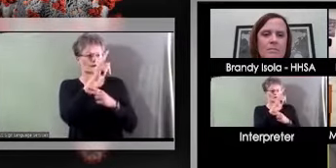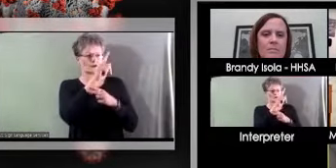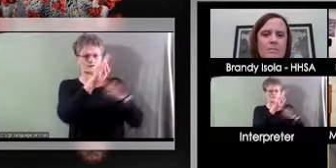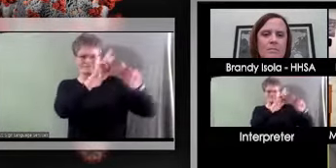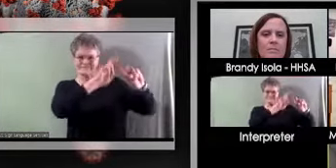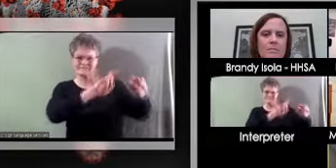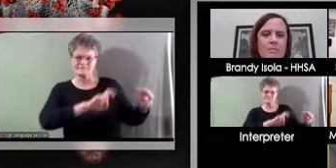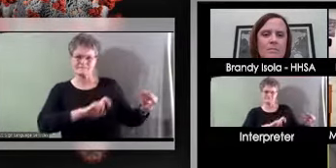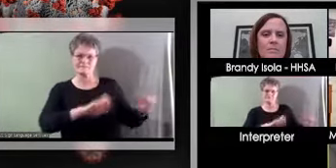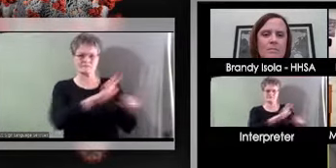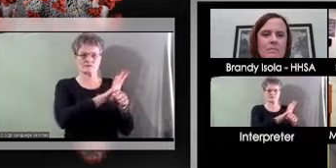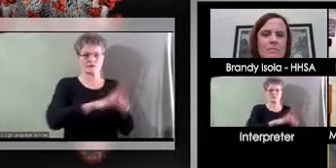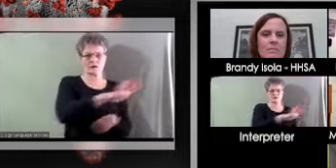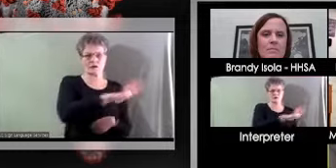are not approved tests yet that can be used